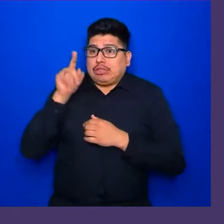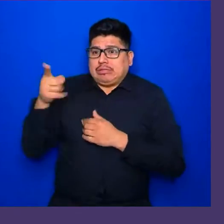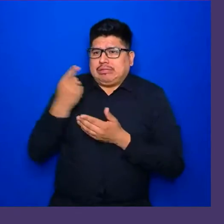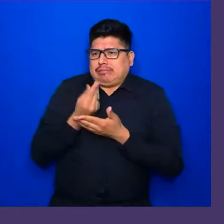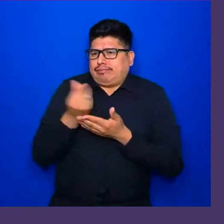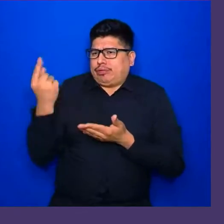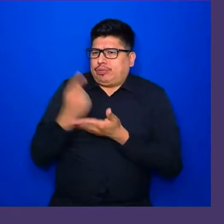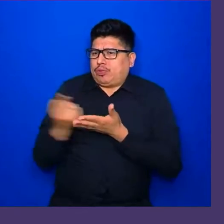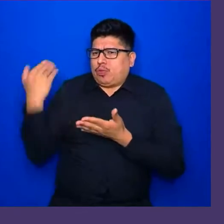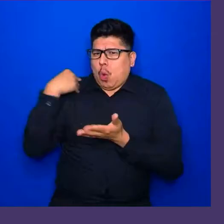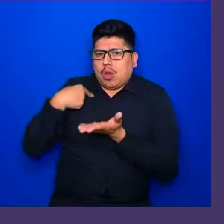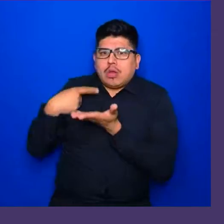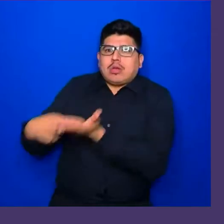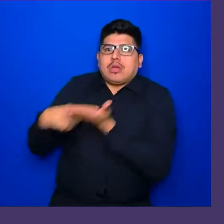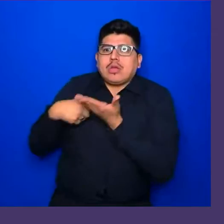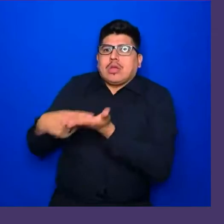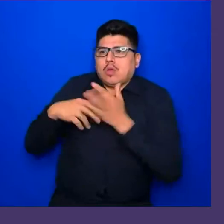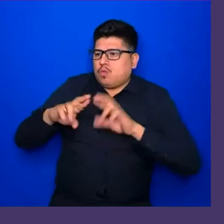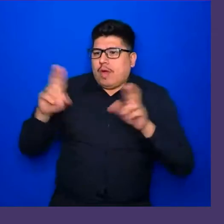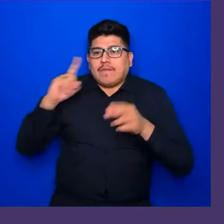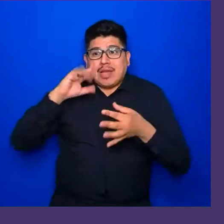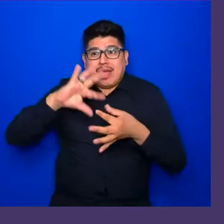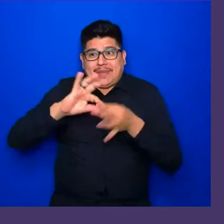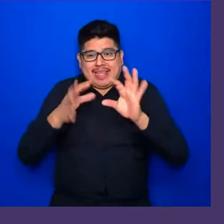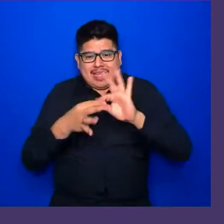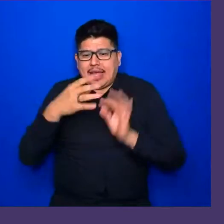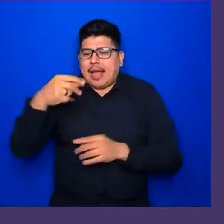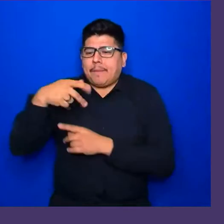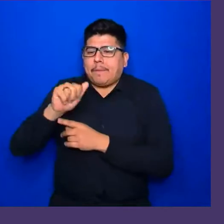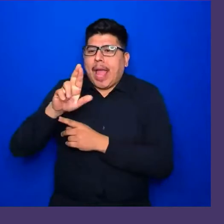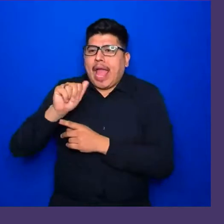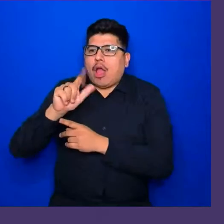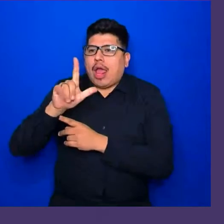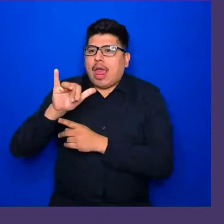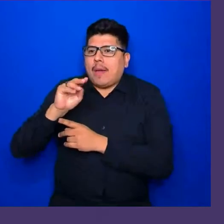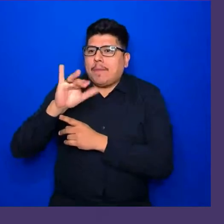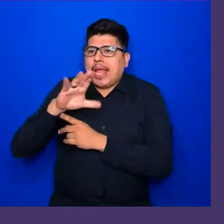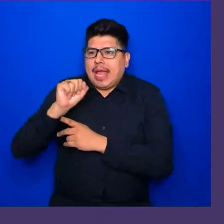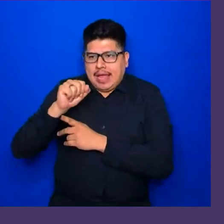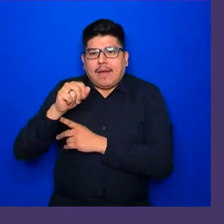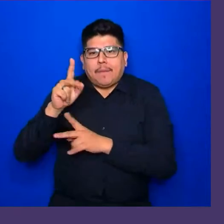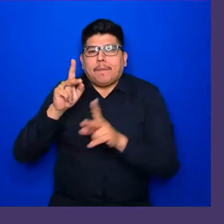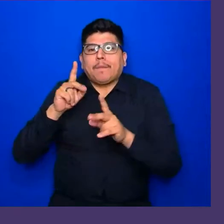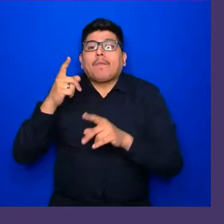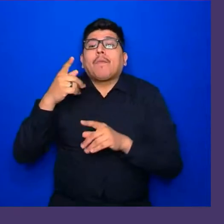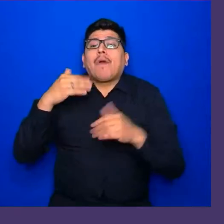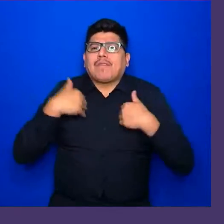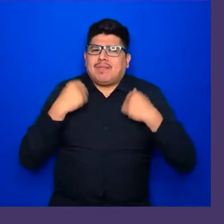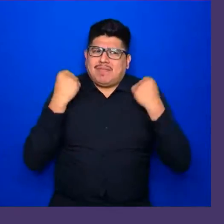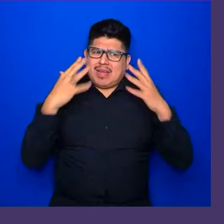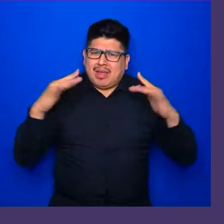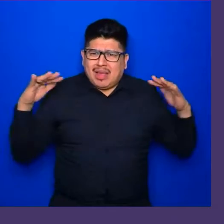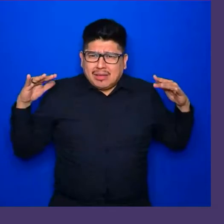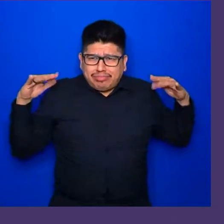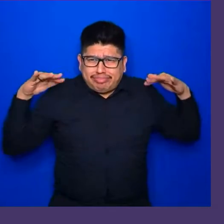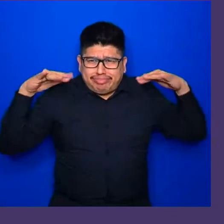They're going to have millions of visitors, including persons with disability. They are working on making more of their infrastructure